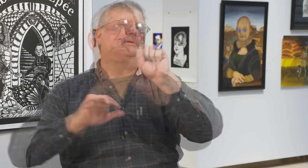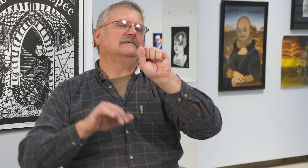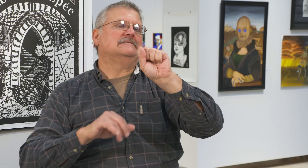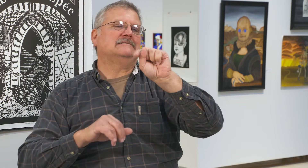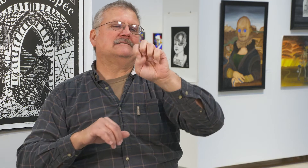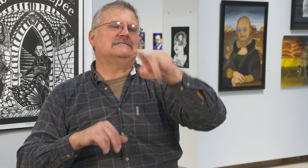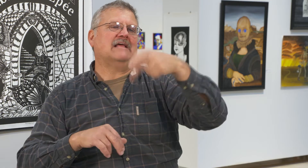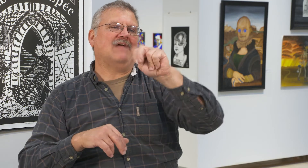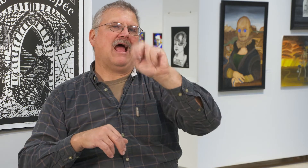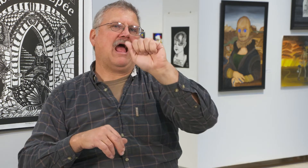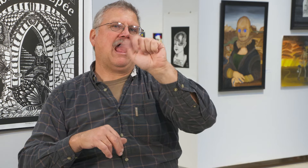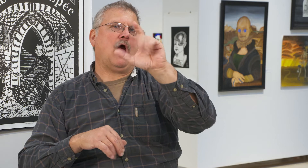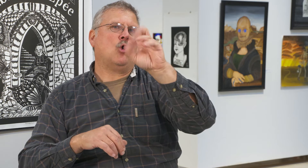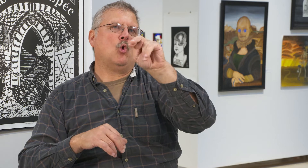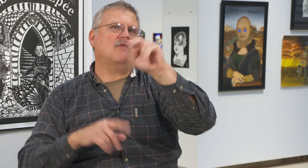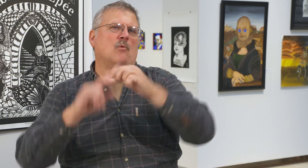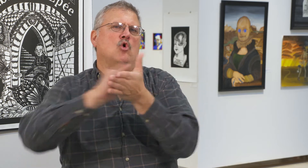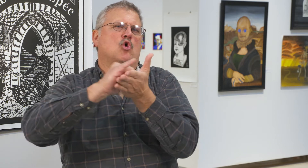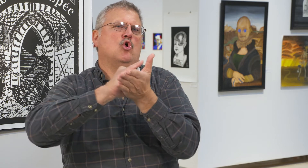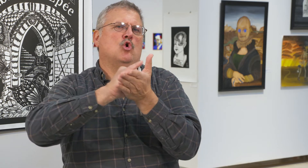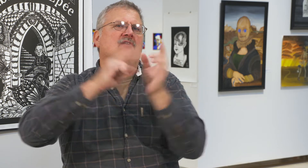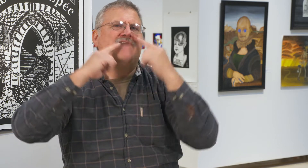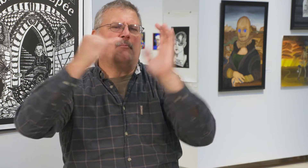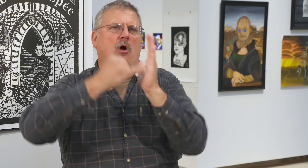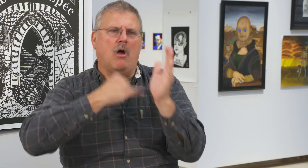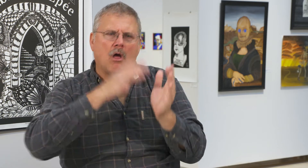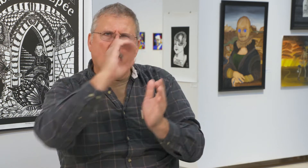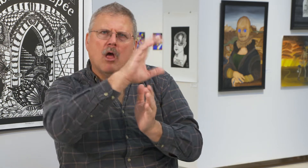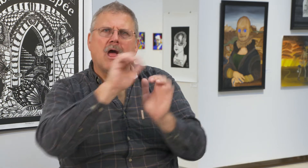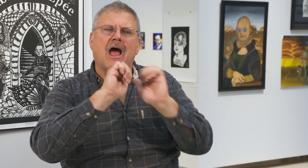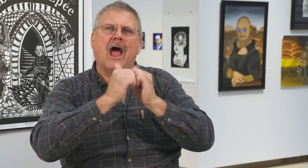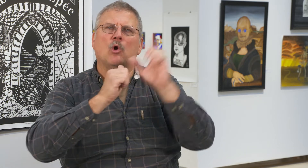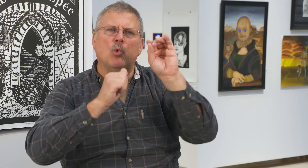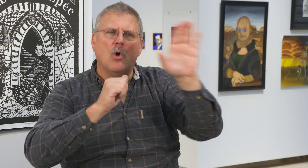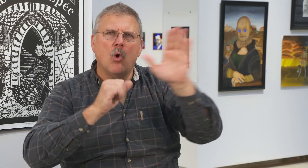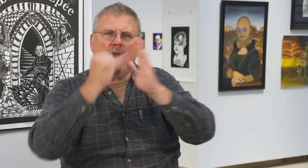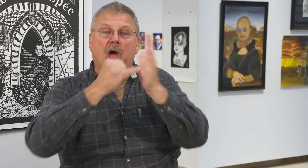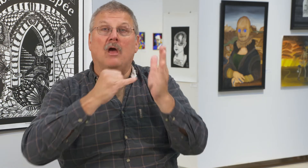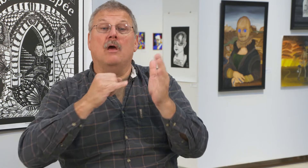One famous linocut artist from New York is named Stephen Alcorn.